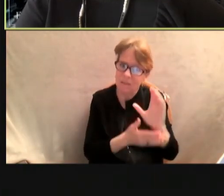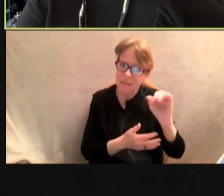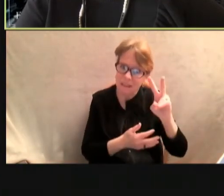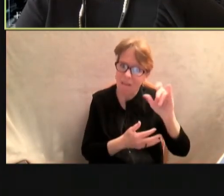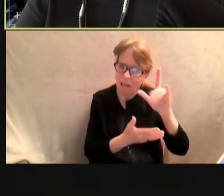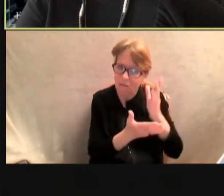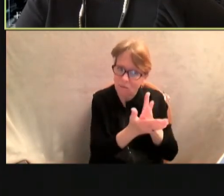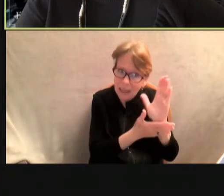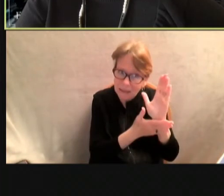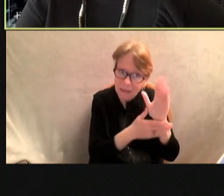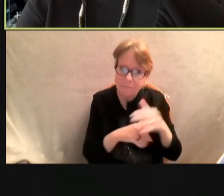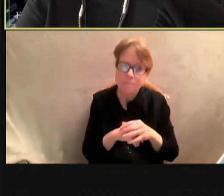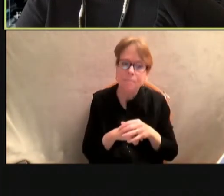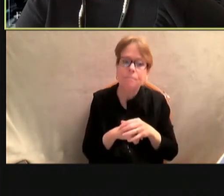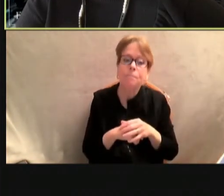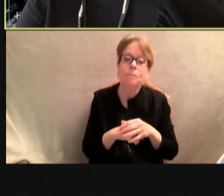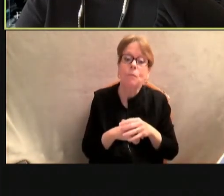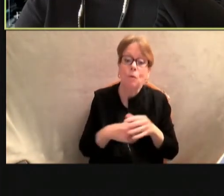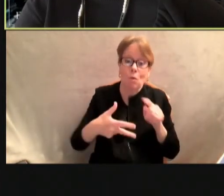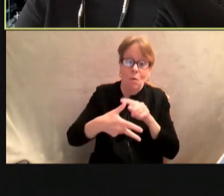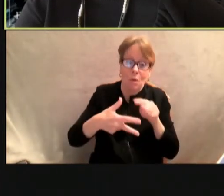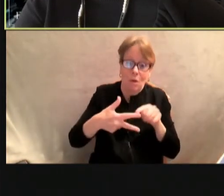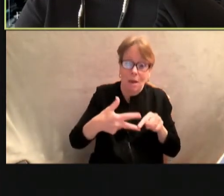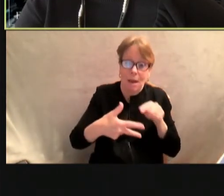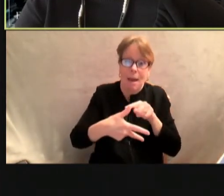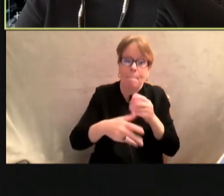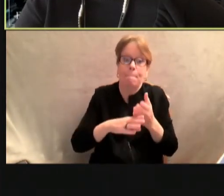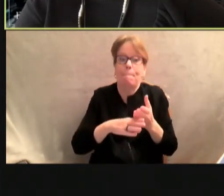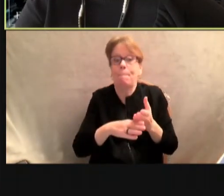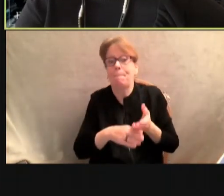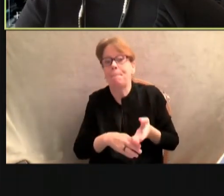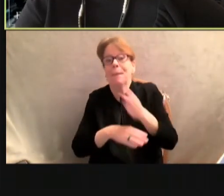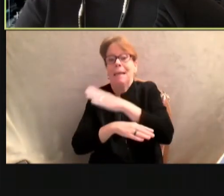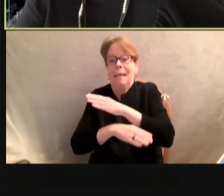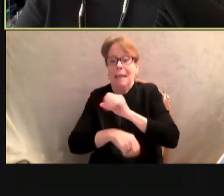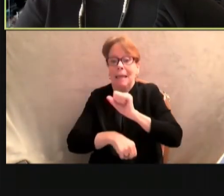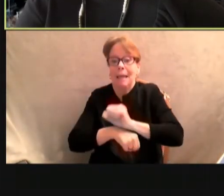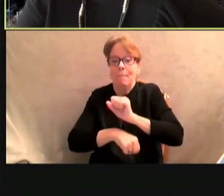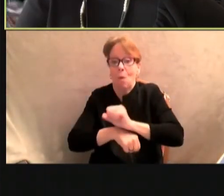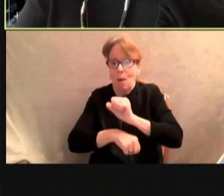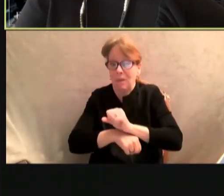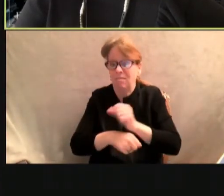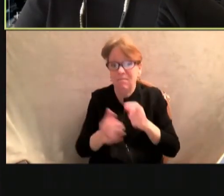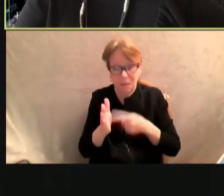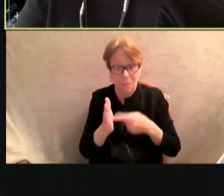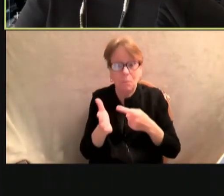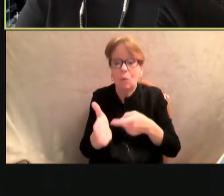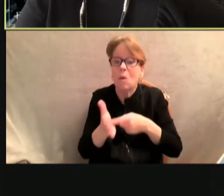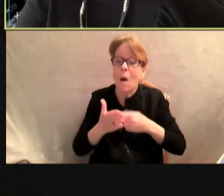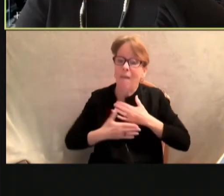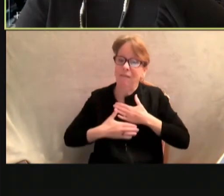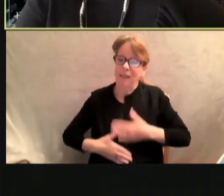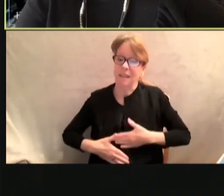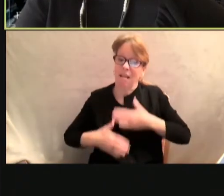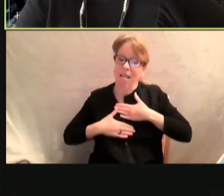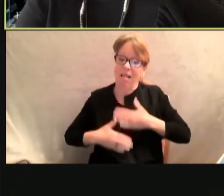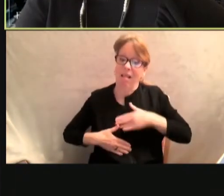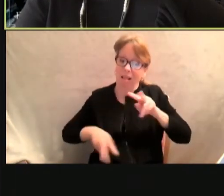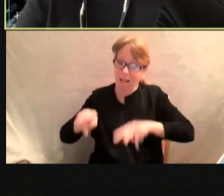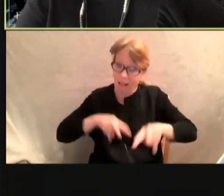includes requiring an examination, a physical examination or a psychological examination.